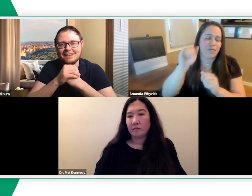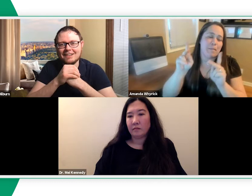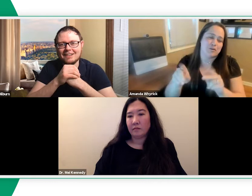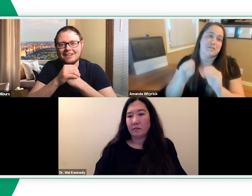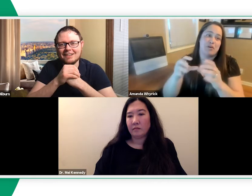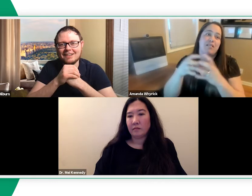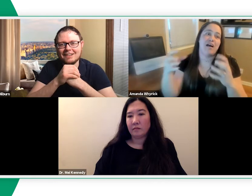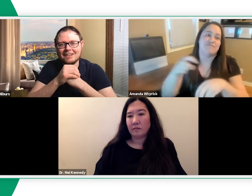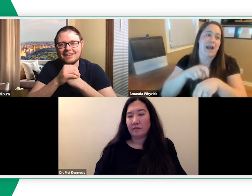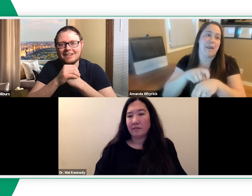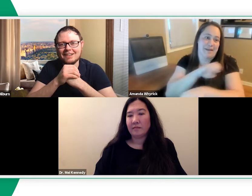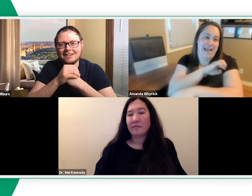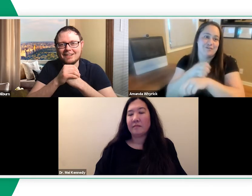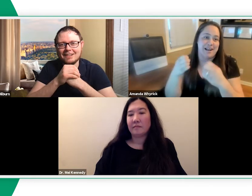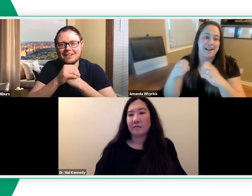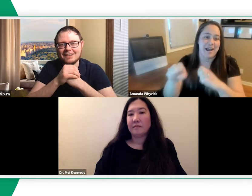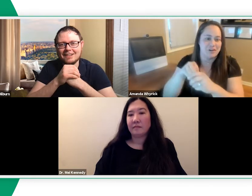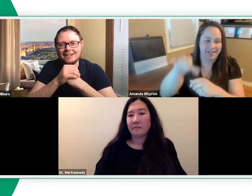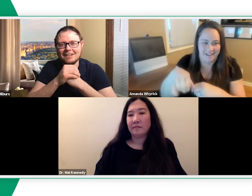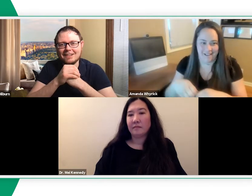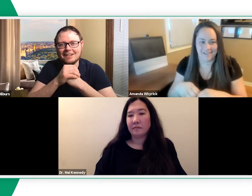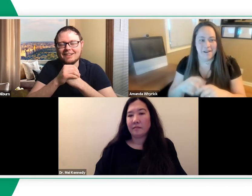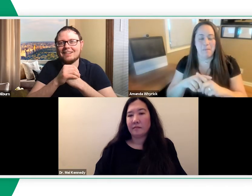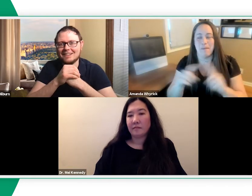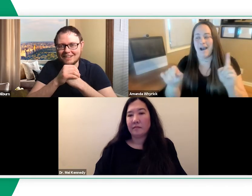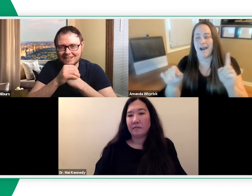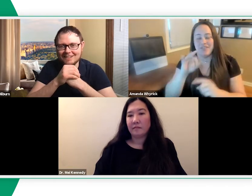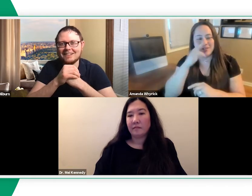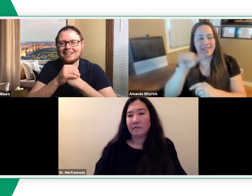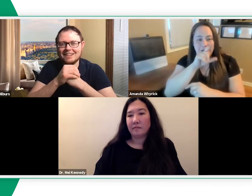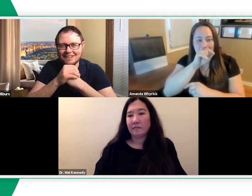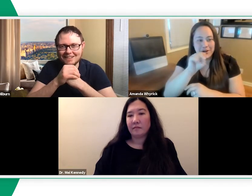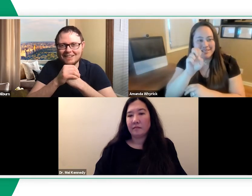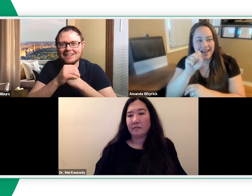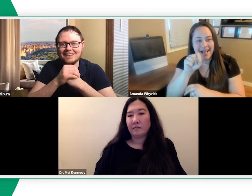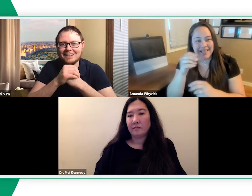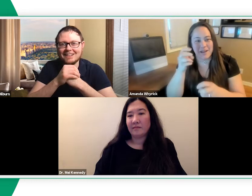time, and energy, and effort in that. But if it looks like a bird’s nest, and it'd